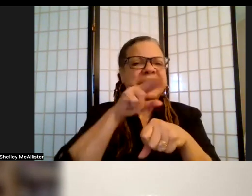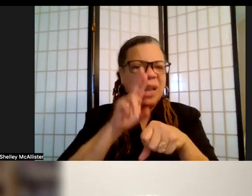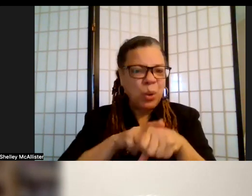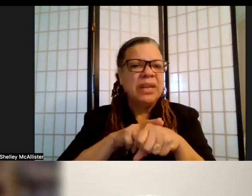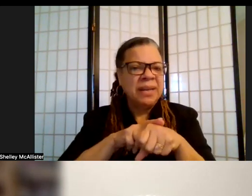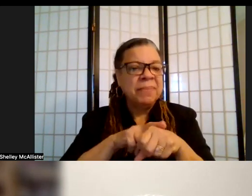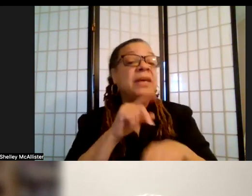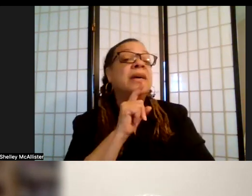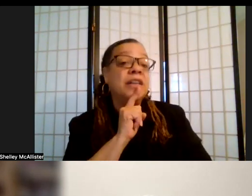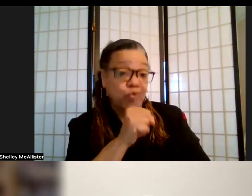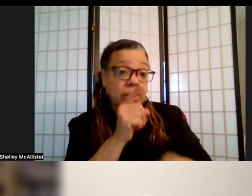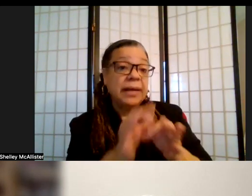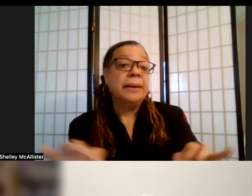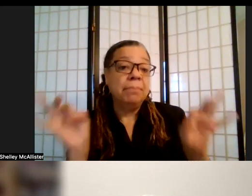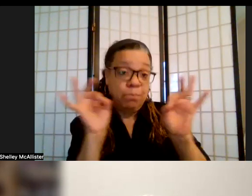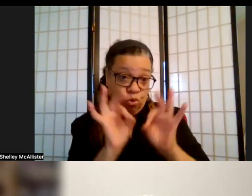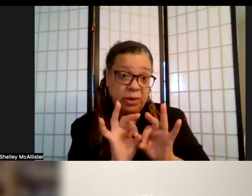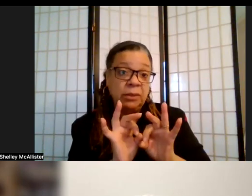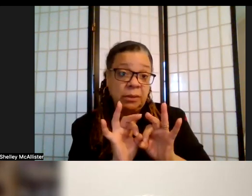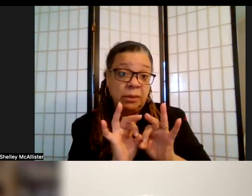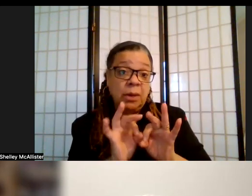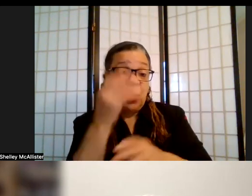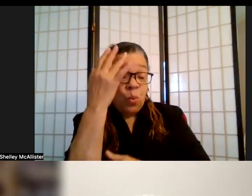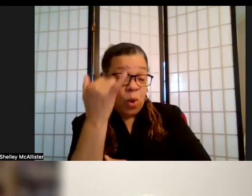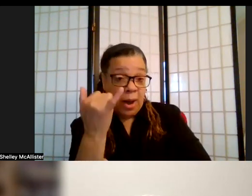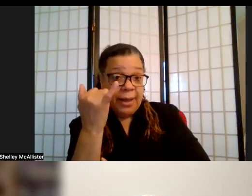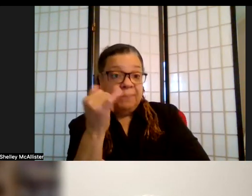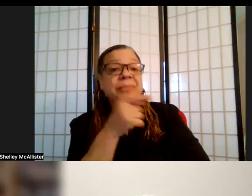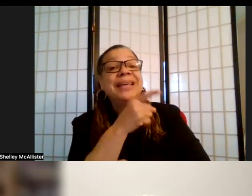important, uh, you know, uh because it's, it's critical for us to,